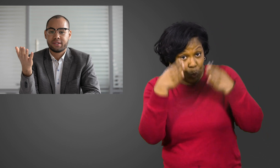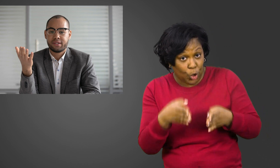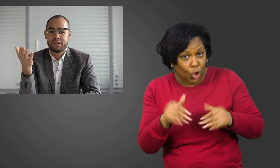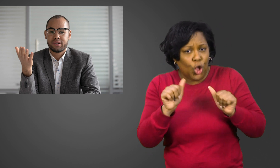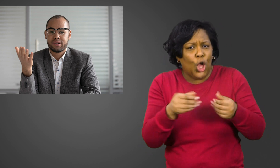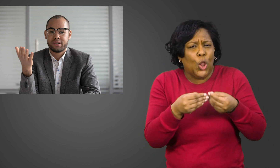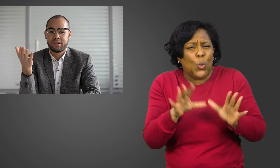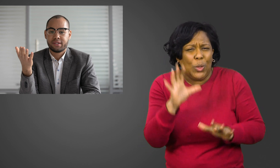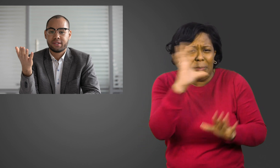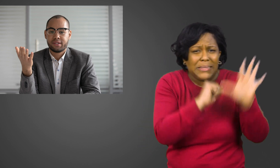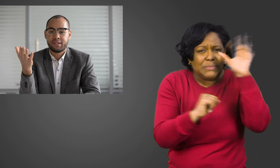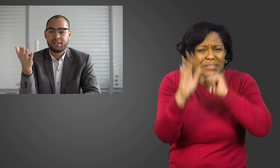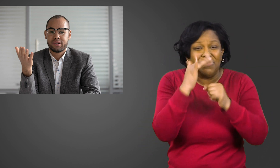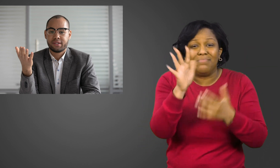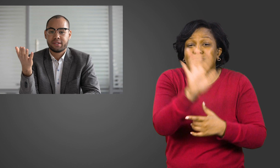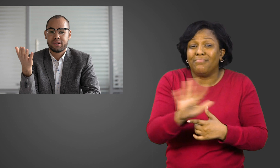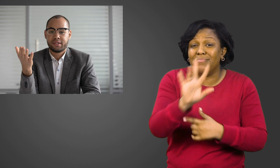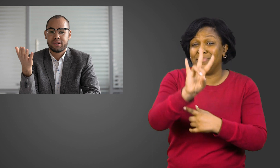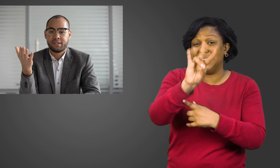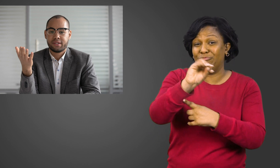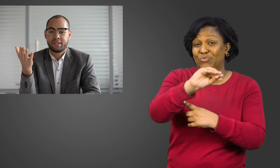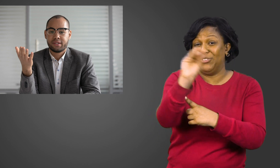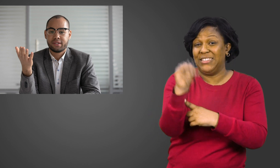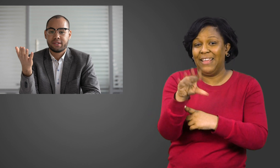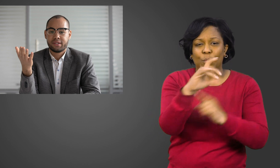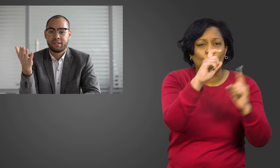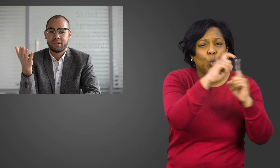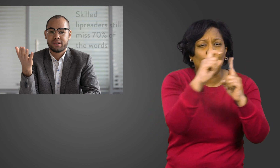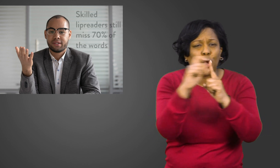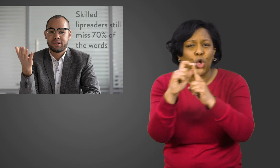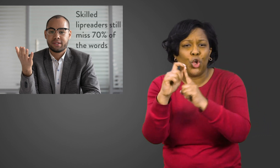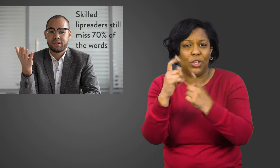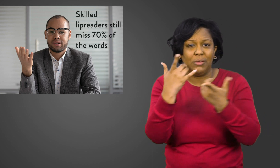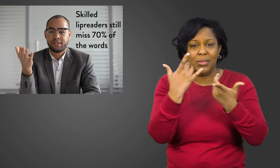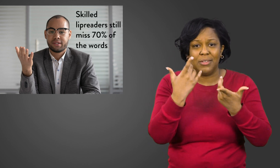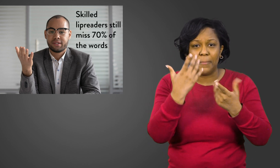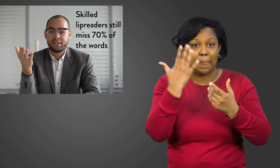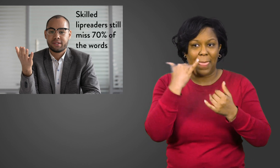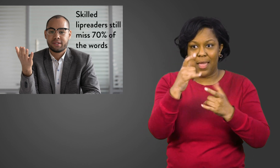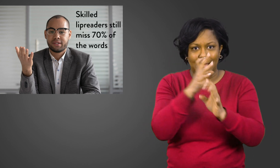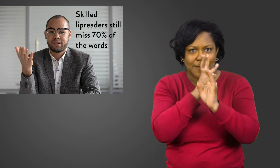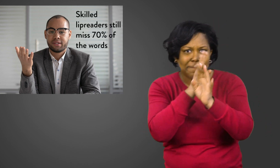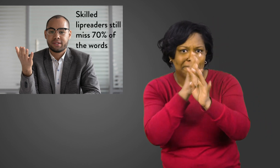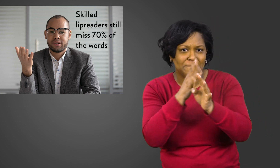even a good lipreader could be missing out on 70% of the words being used